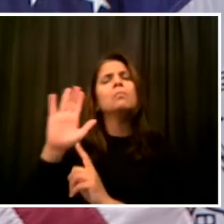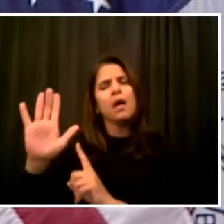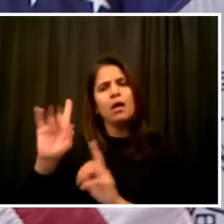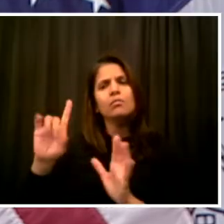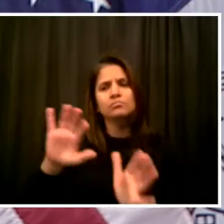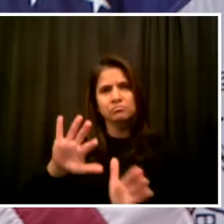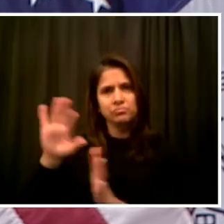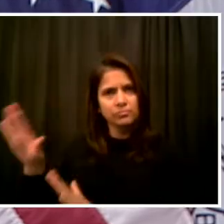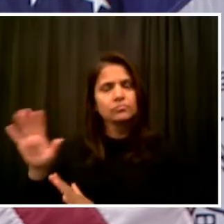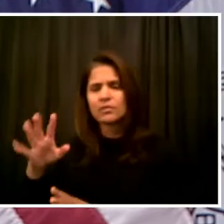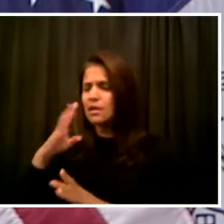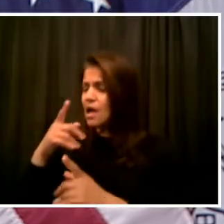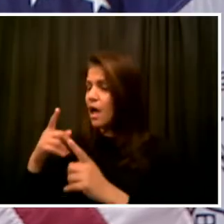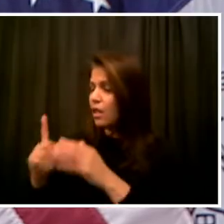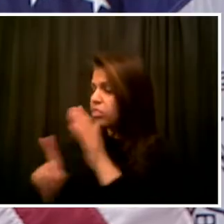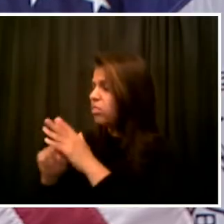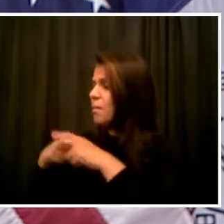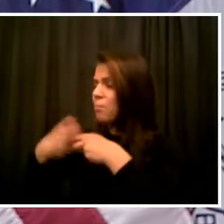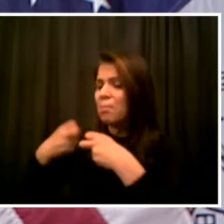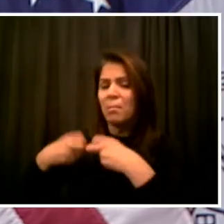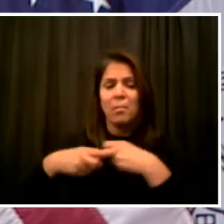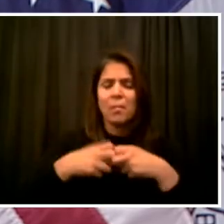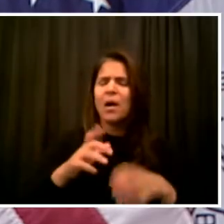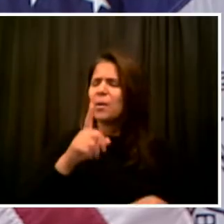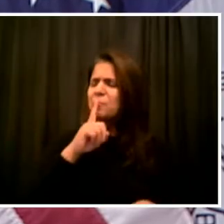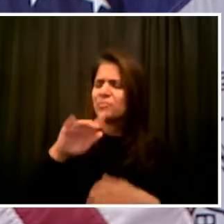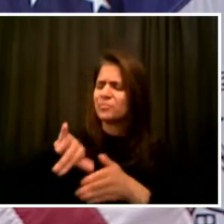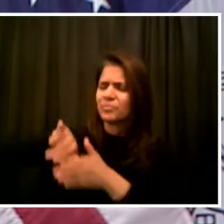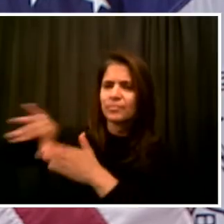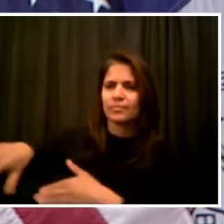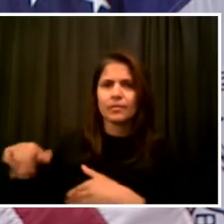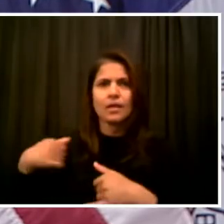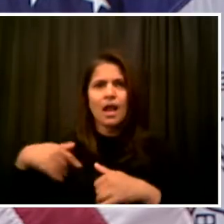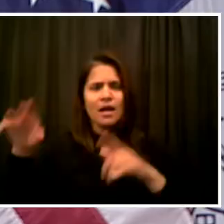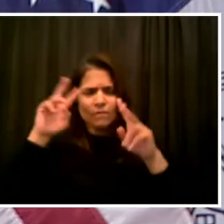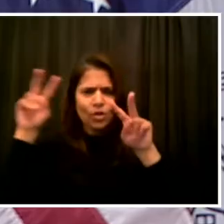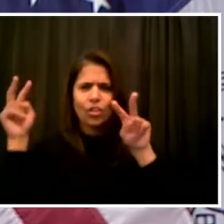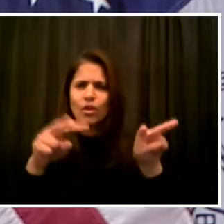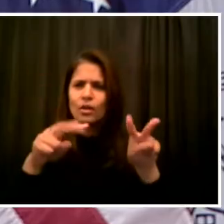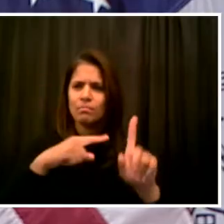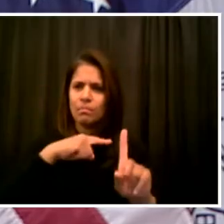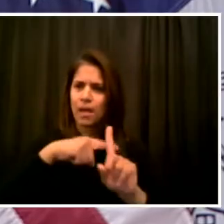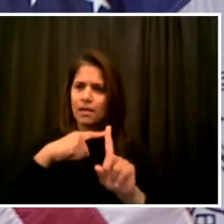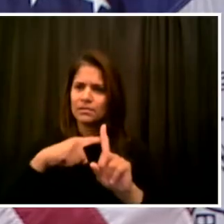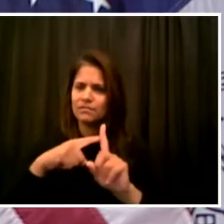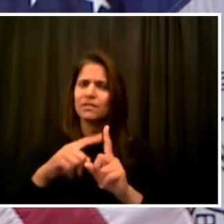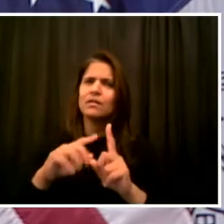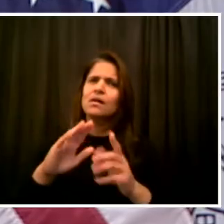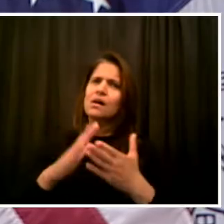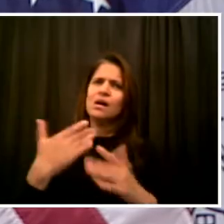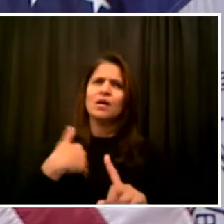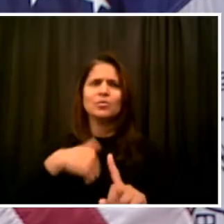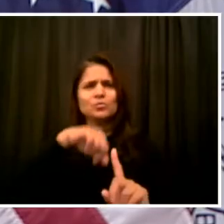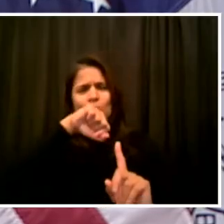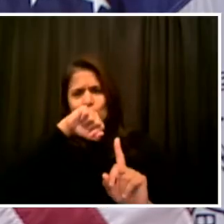ABOUT NEW YORK CITY, AND, AGAIN, I LOVE THIS CTYI